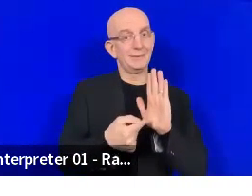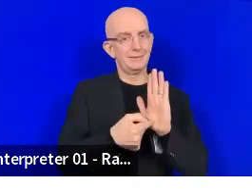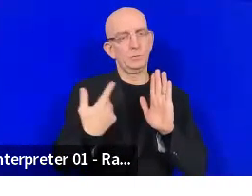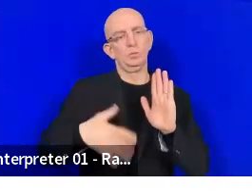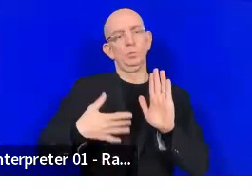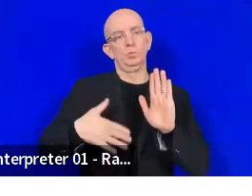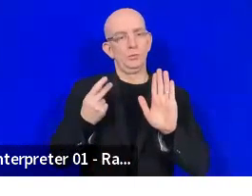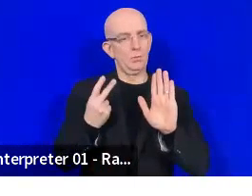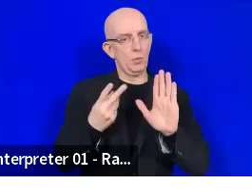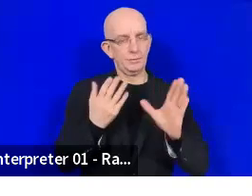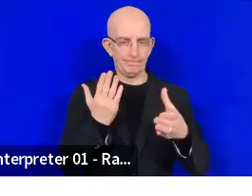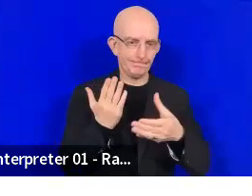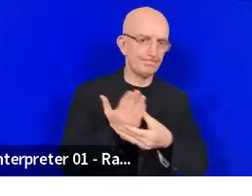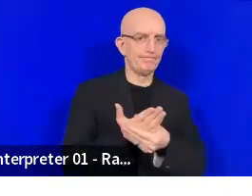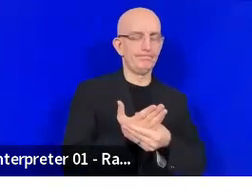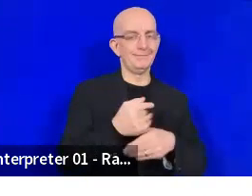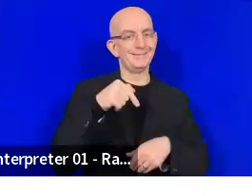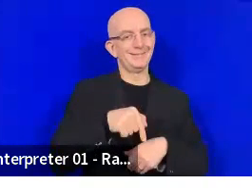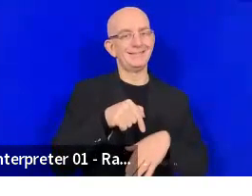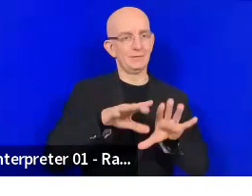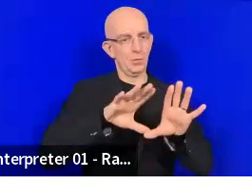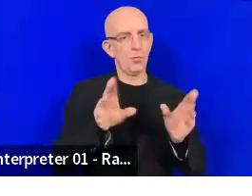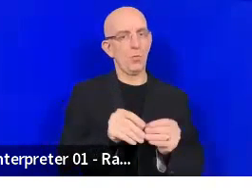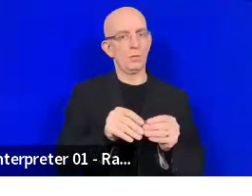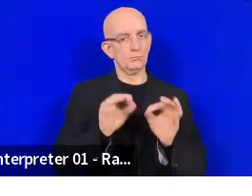Zero Draft when they start working on it.